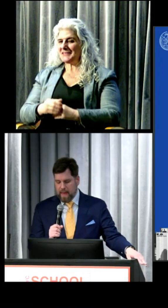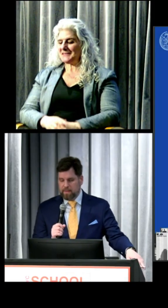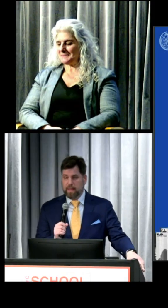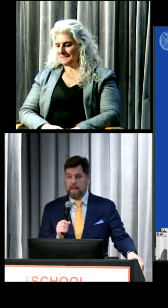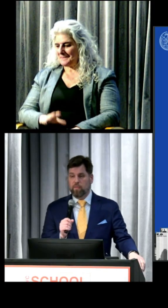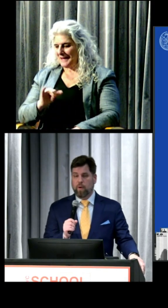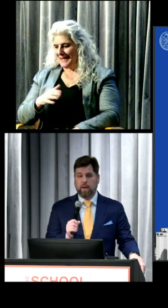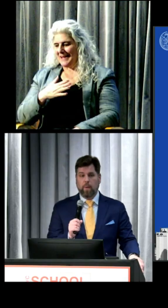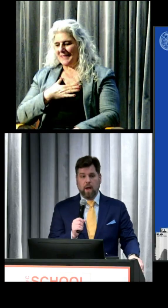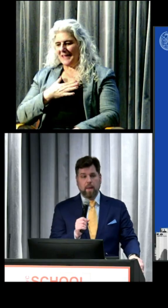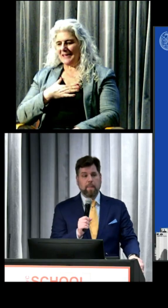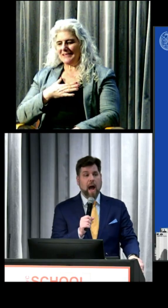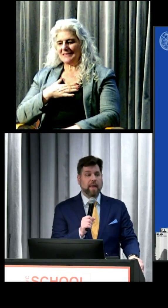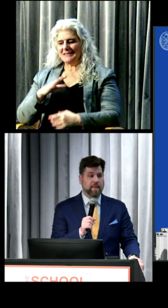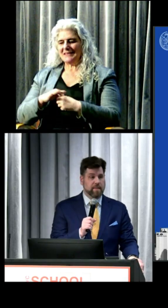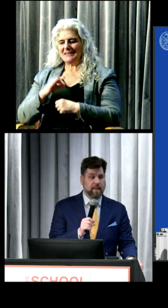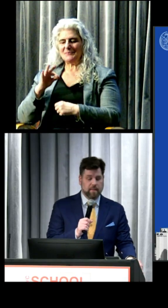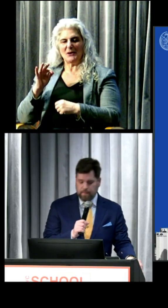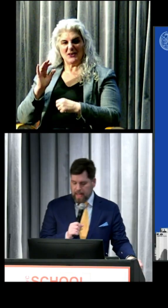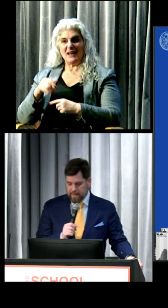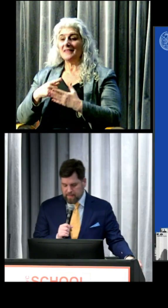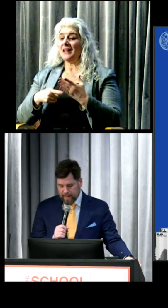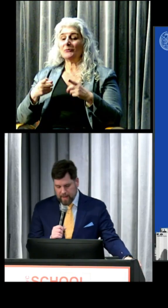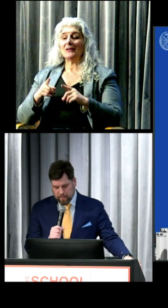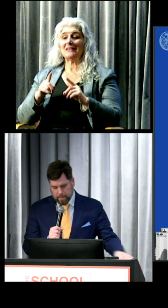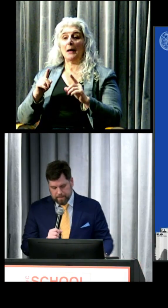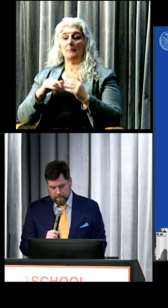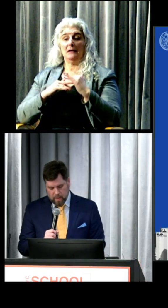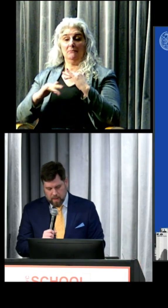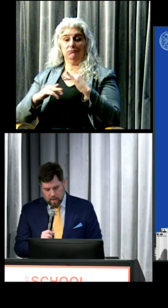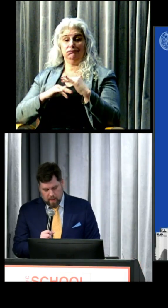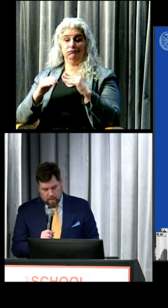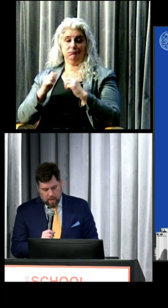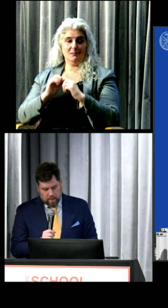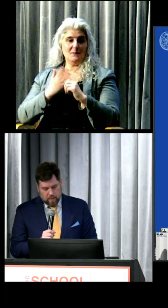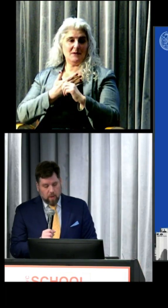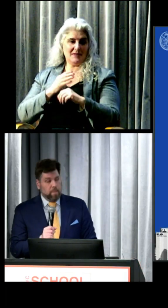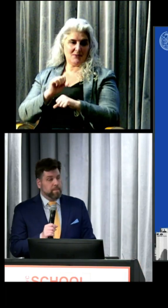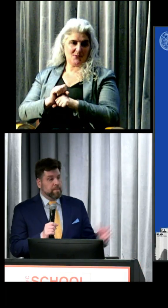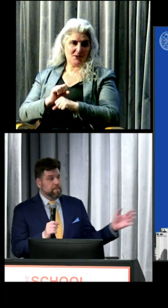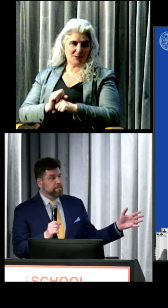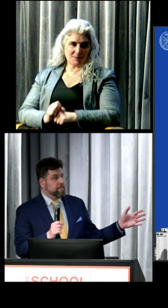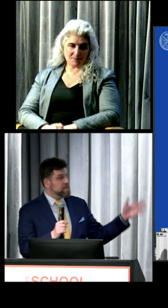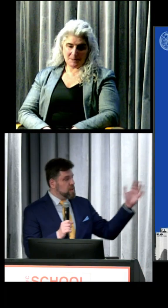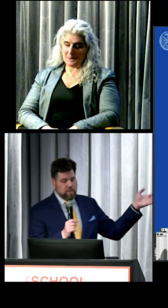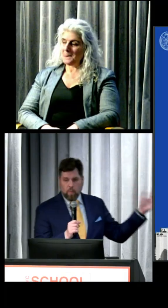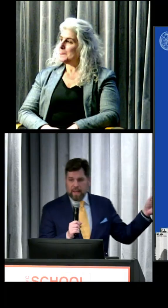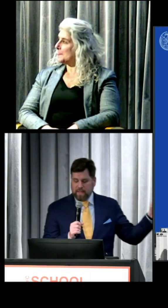it's so the idea I want you all to be thinking about as you listen to my colleagues is for a lot